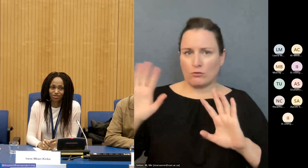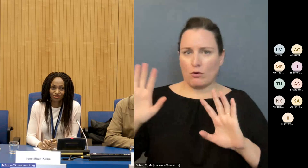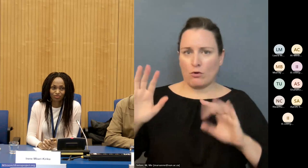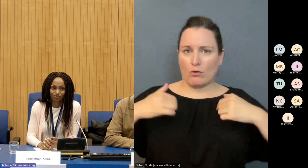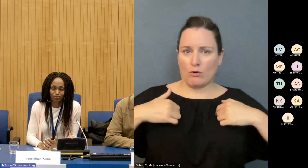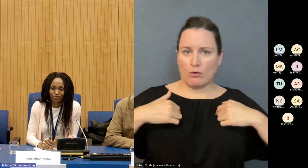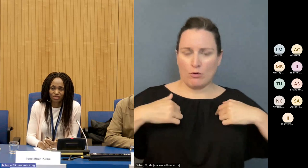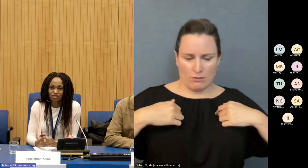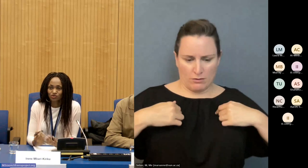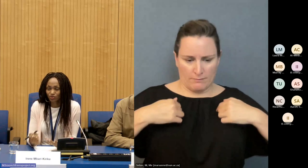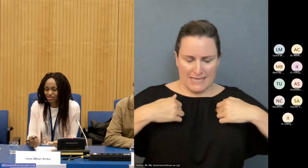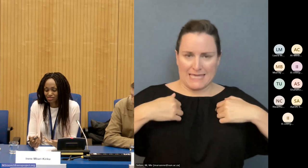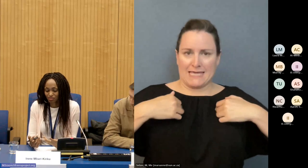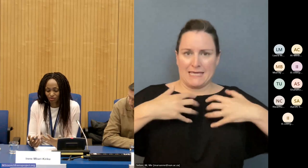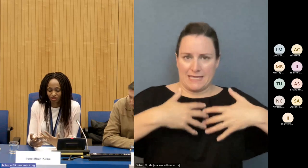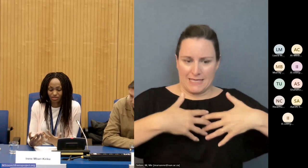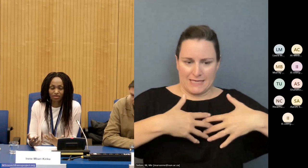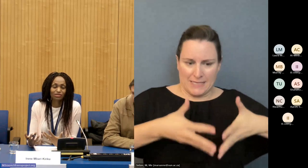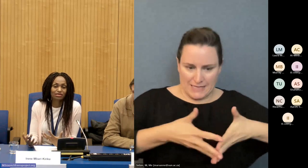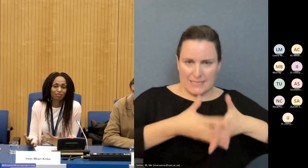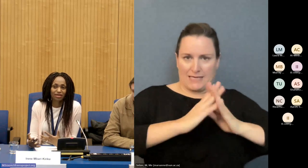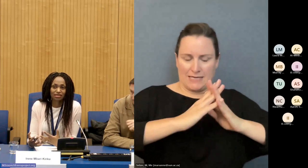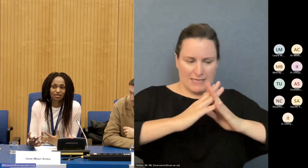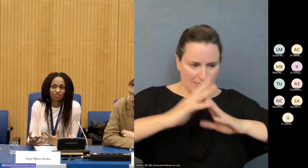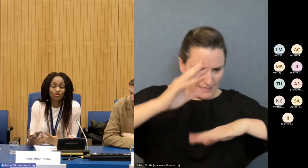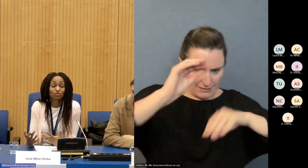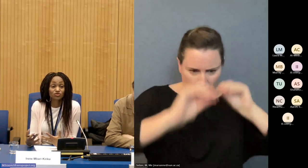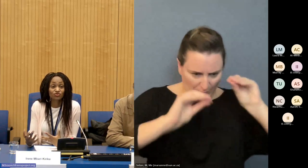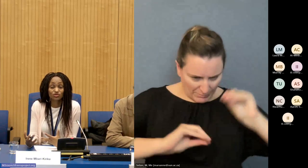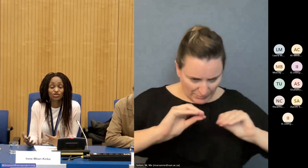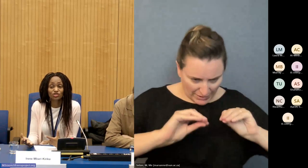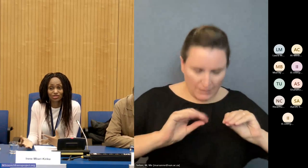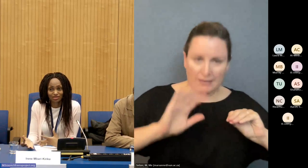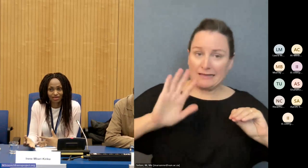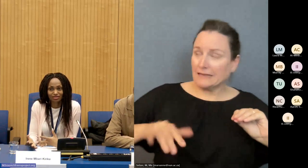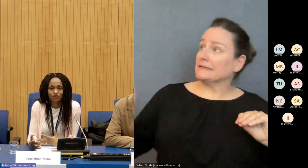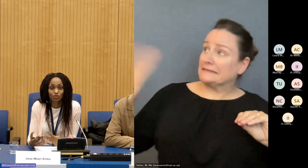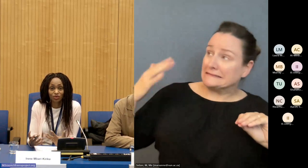then bring them on board. So a good example, inABLE is a partner with the state in Kenya. We